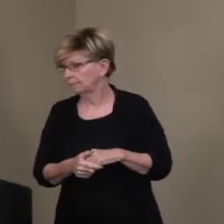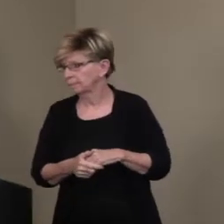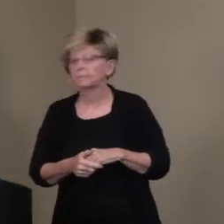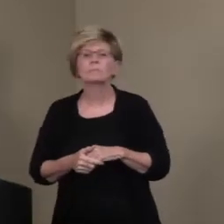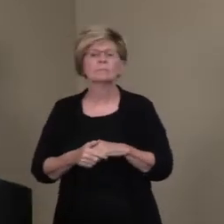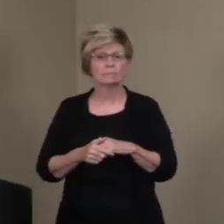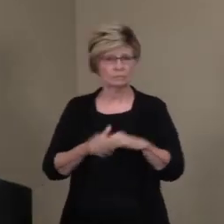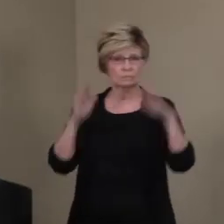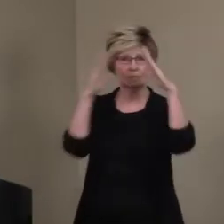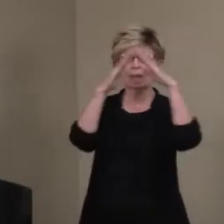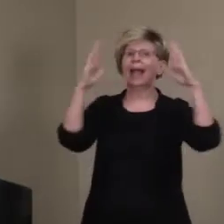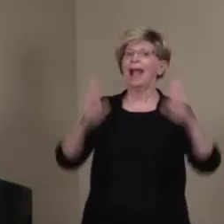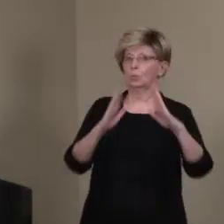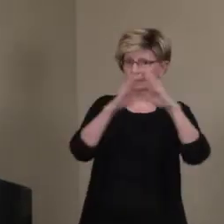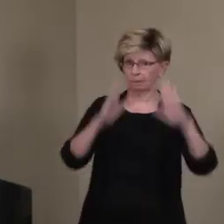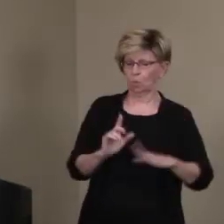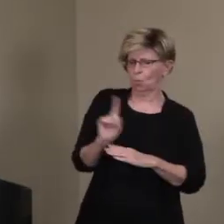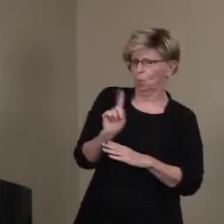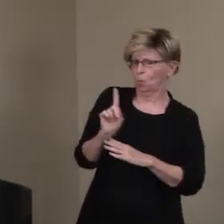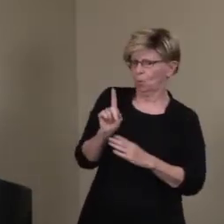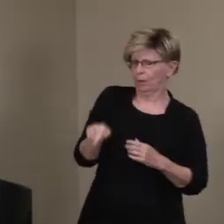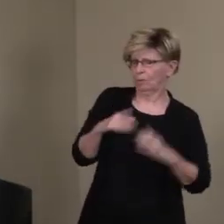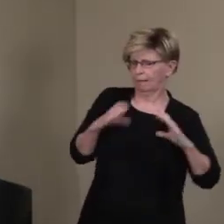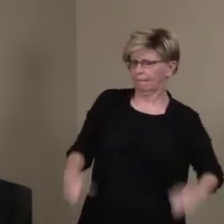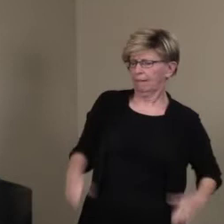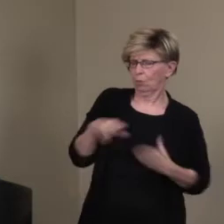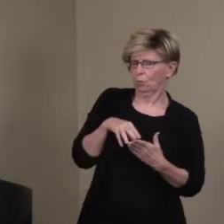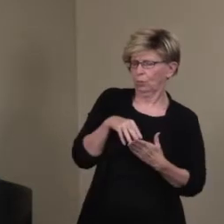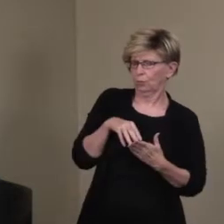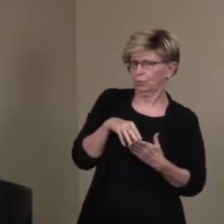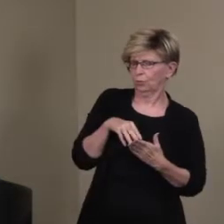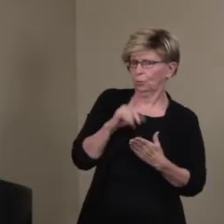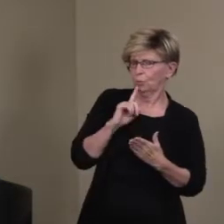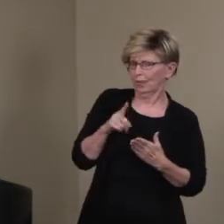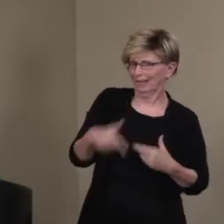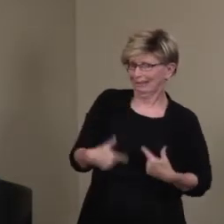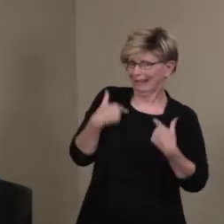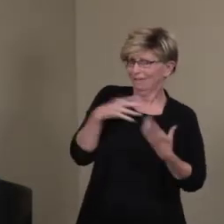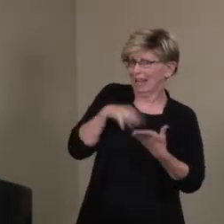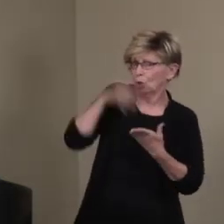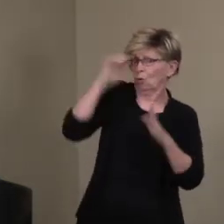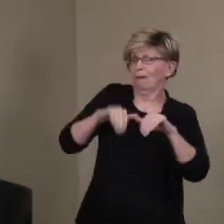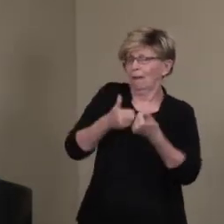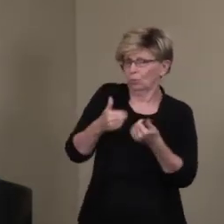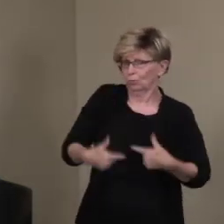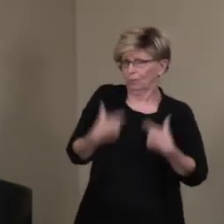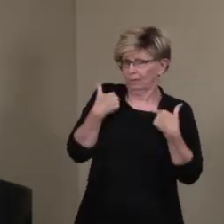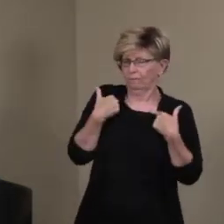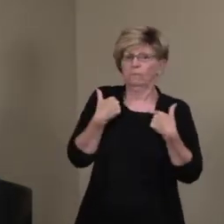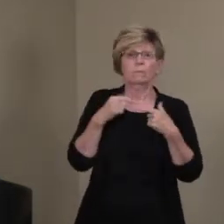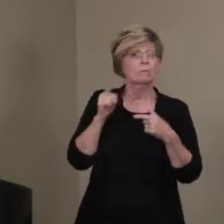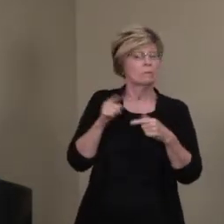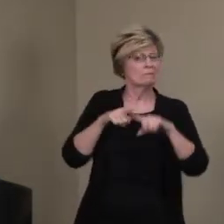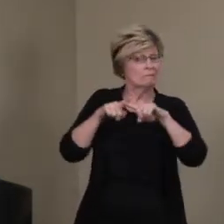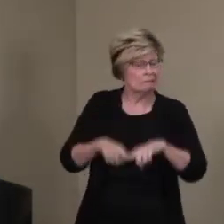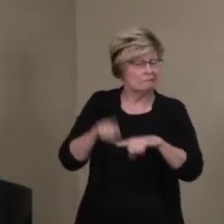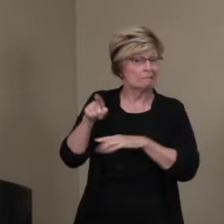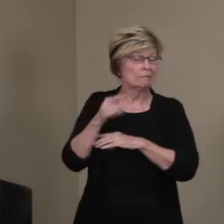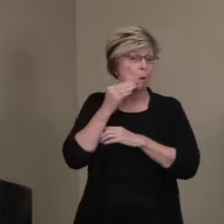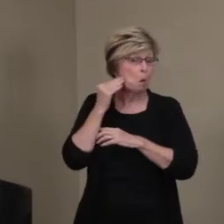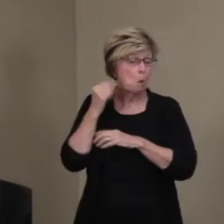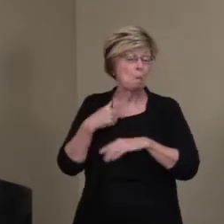the whole situation housing is another issue for them to learn how to live on